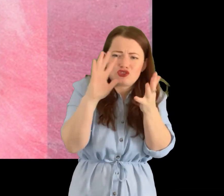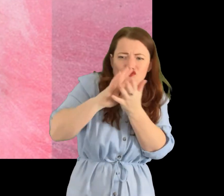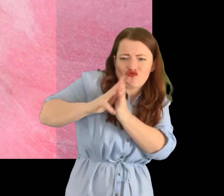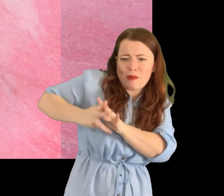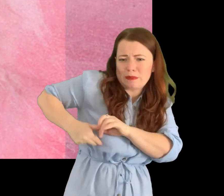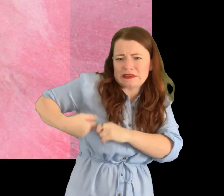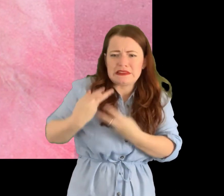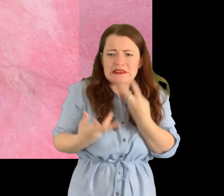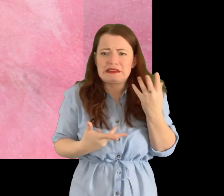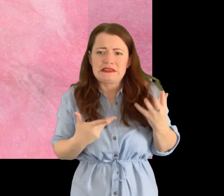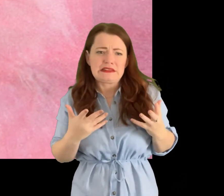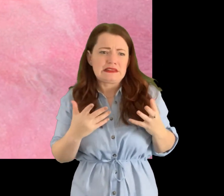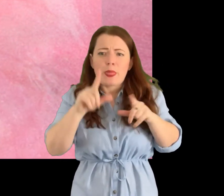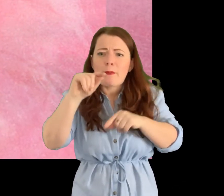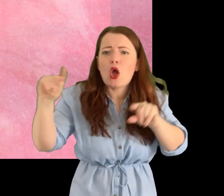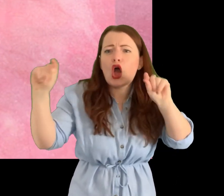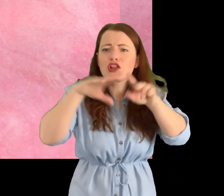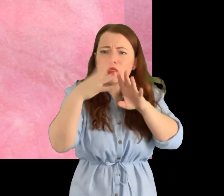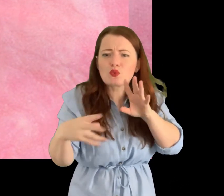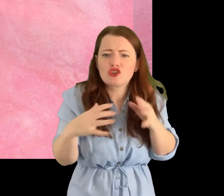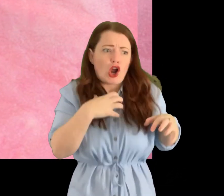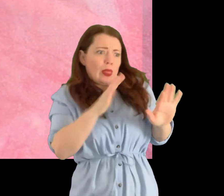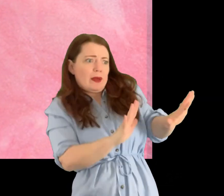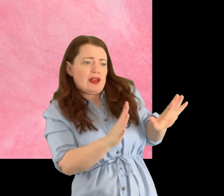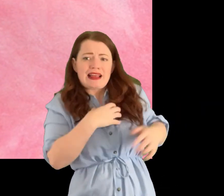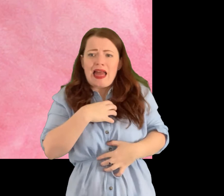Birds and squirrels shocked and scared them Running in a muddled terror